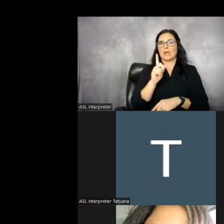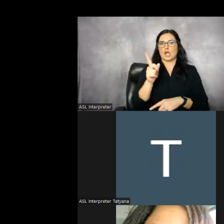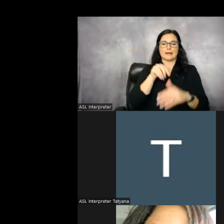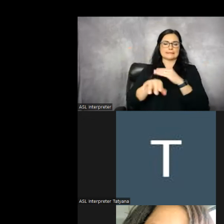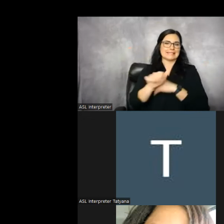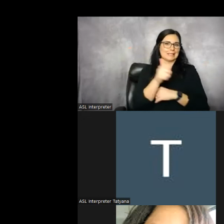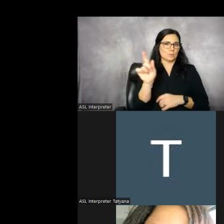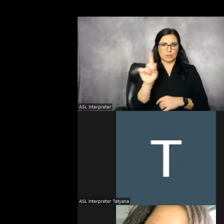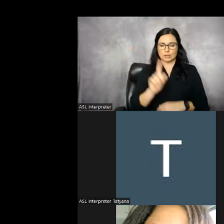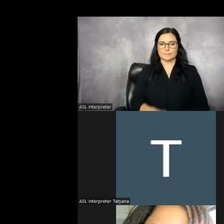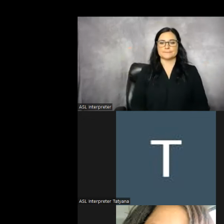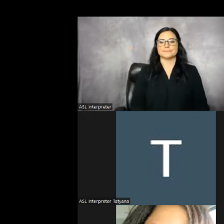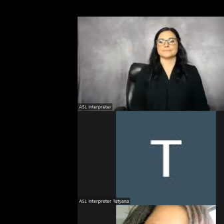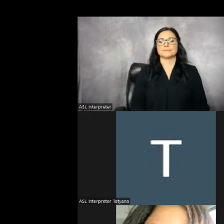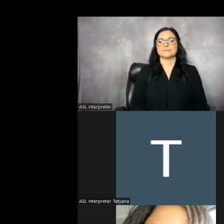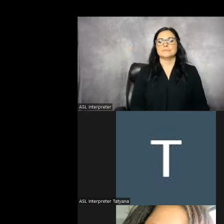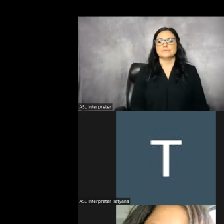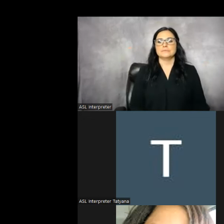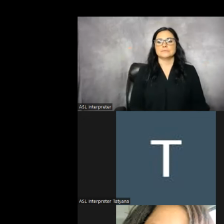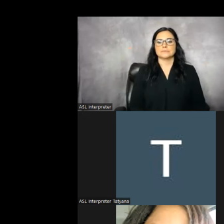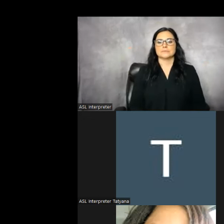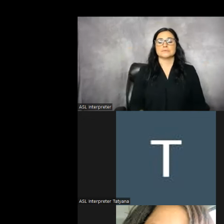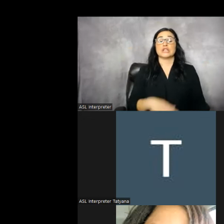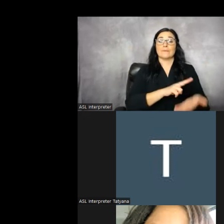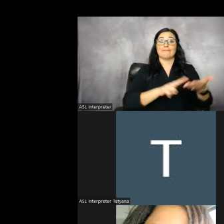So, a university that I'm aware of,